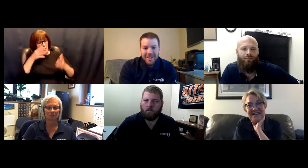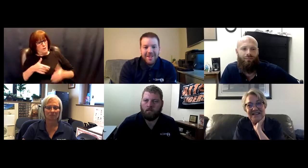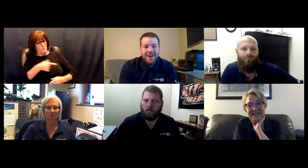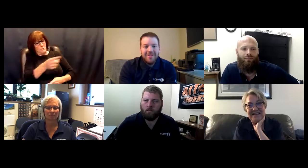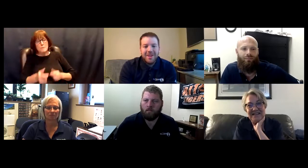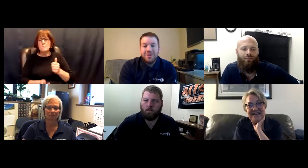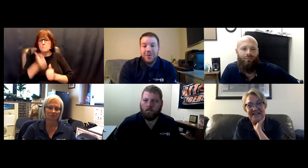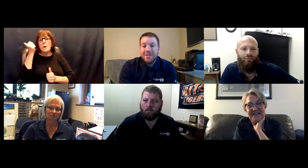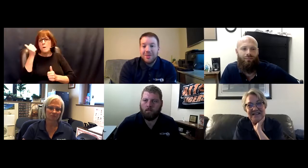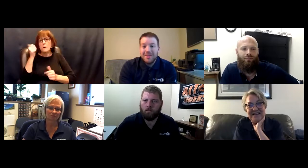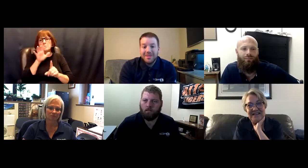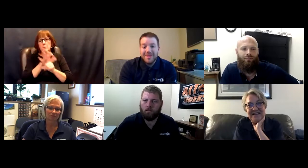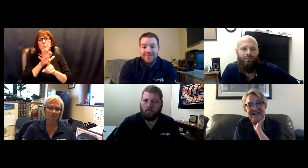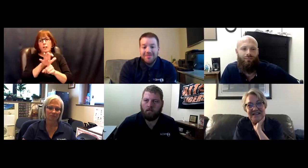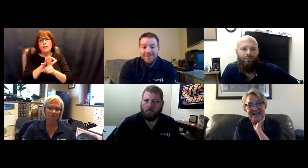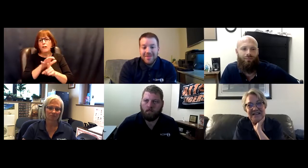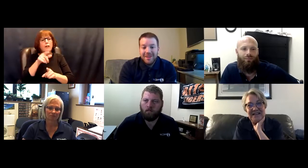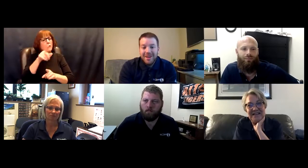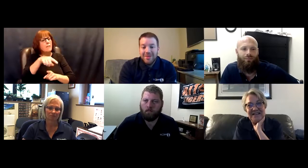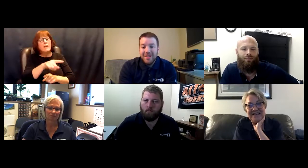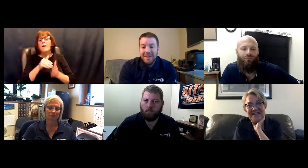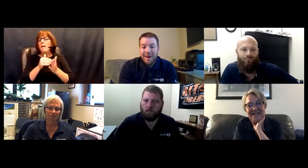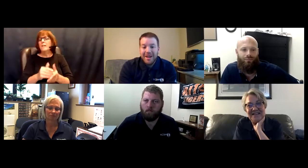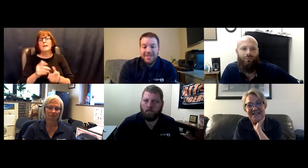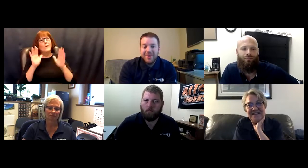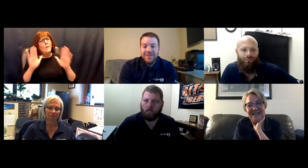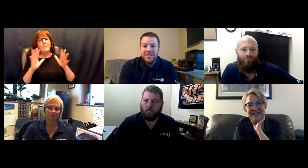and they often have great stories to tell if you can get past hearing the